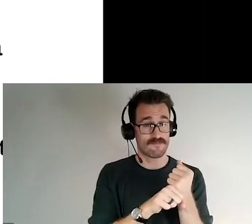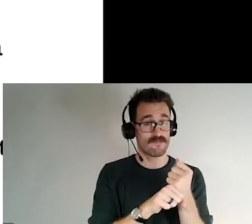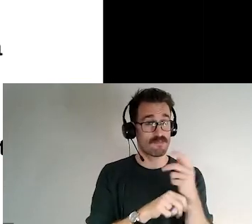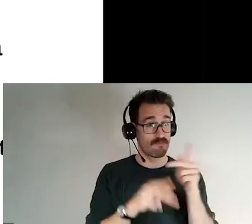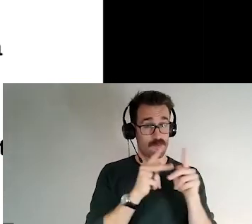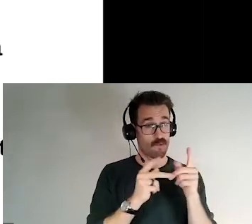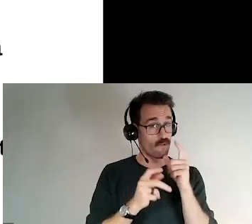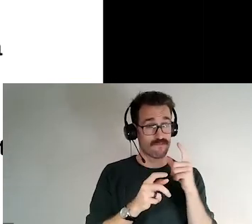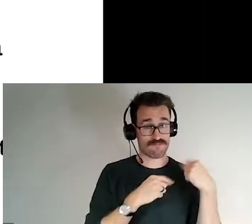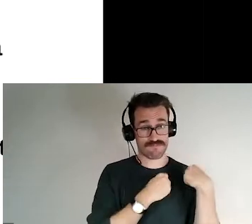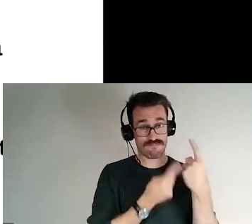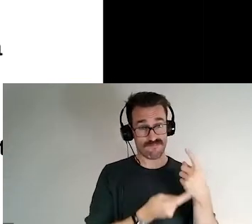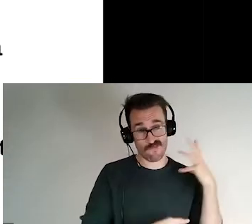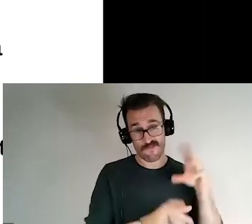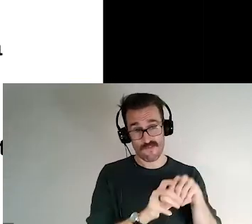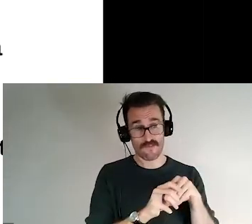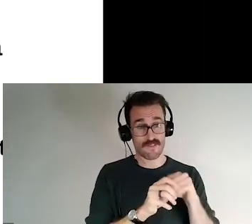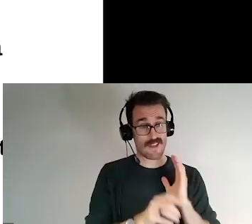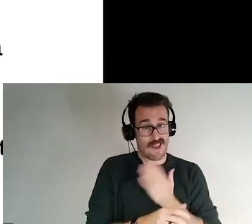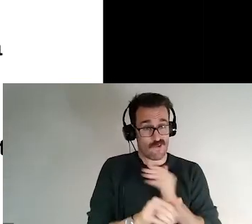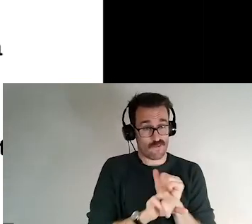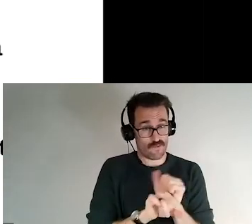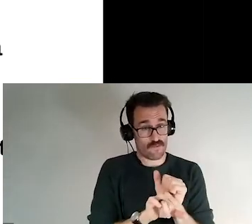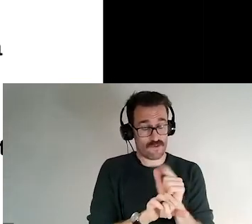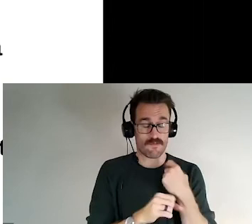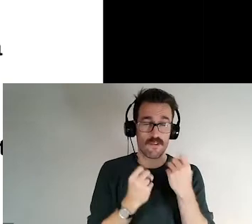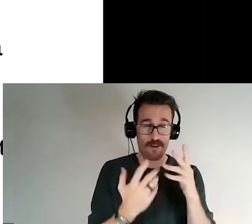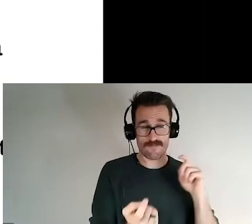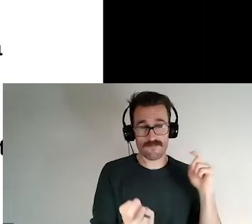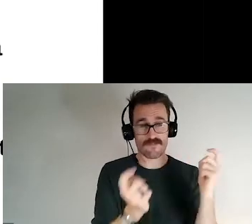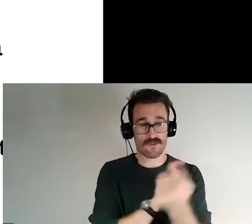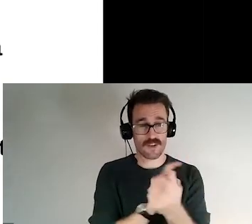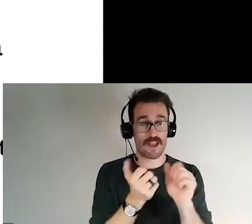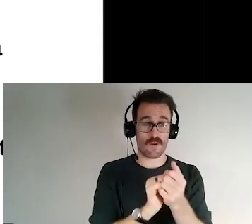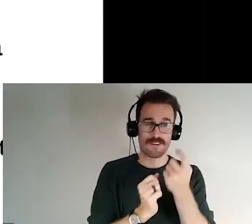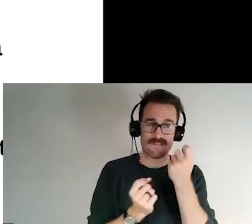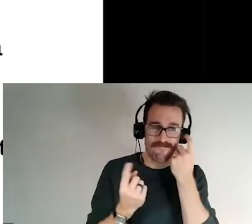of Realize's work there's been some real change in their understanding of episodic disabilities.